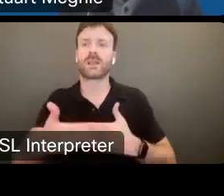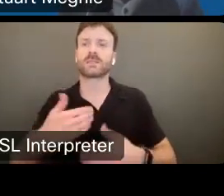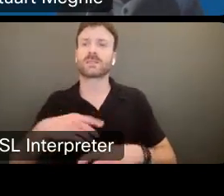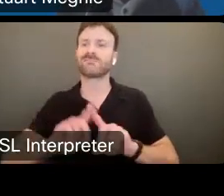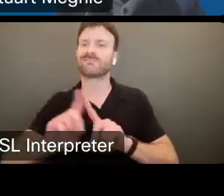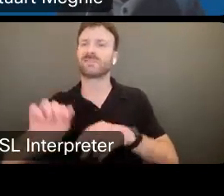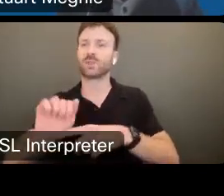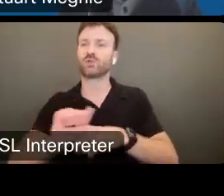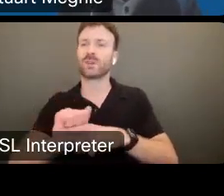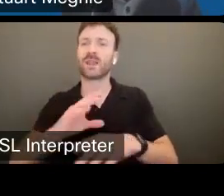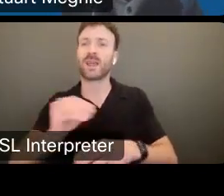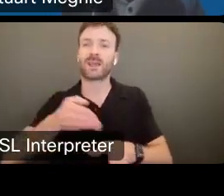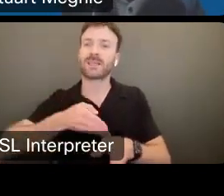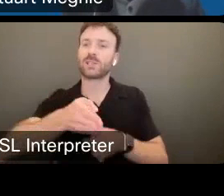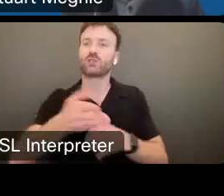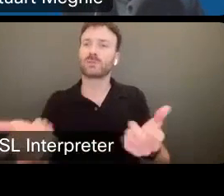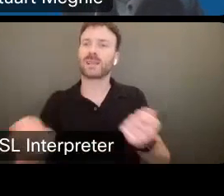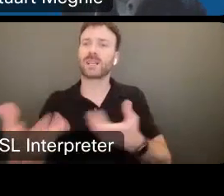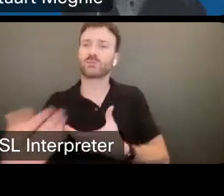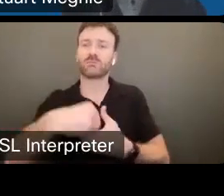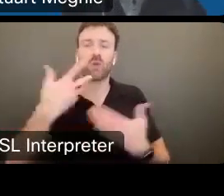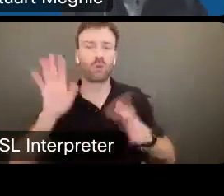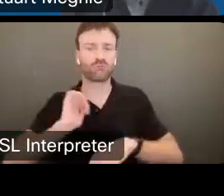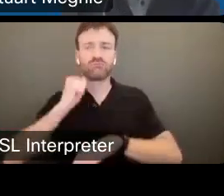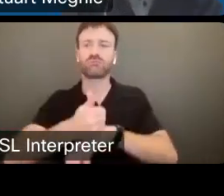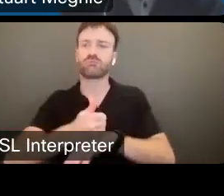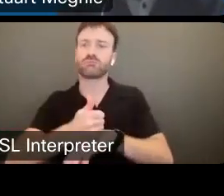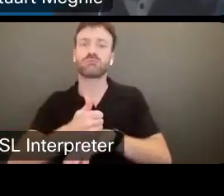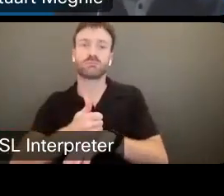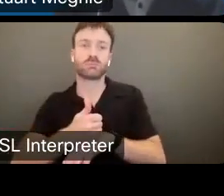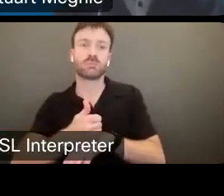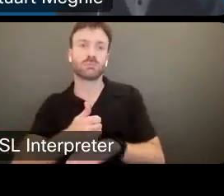that we've already put in place and will be coming to more fruition this year.